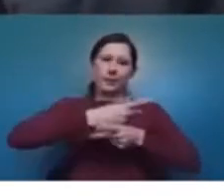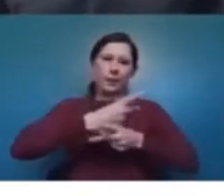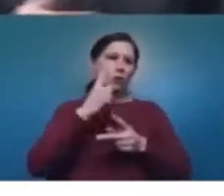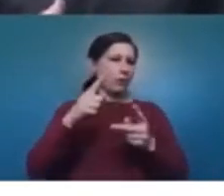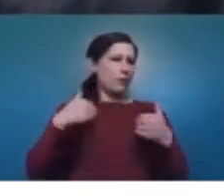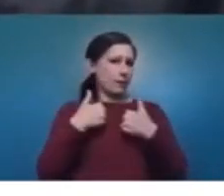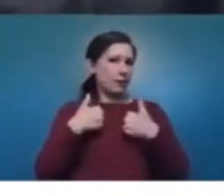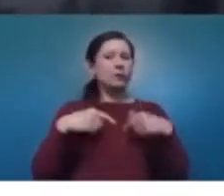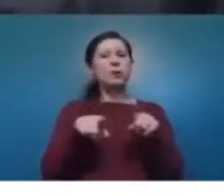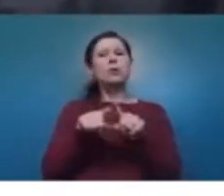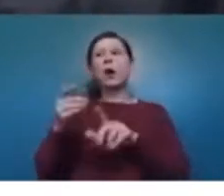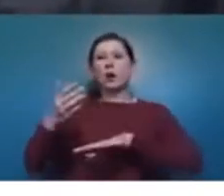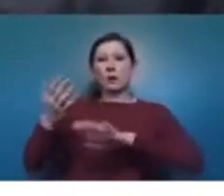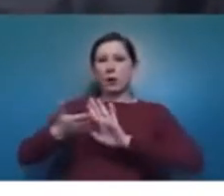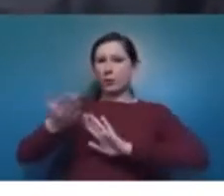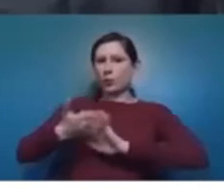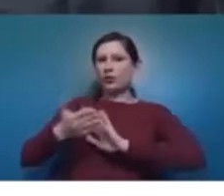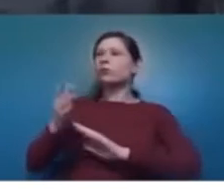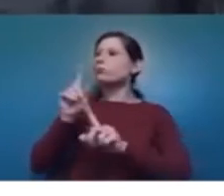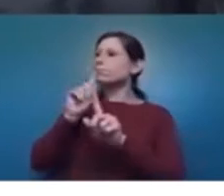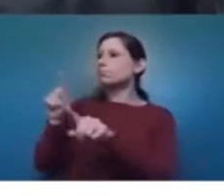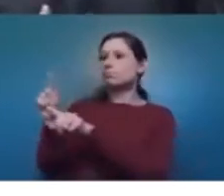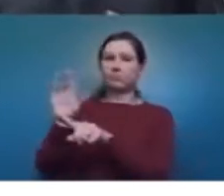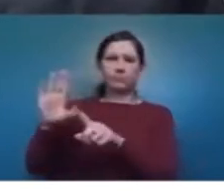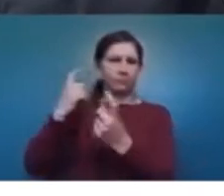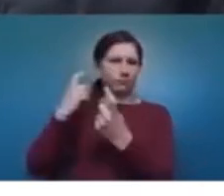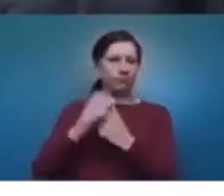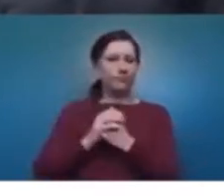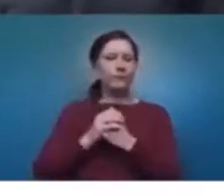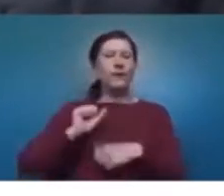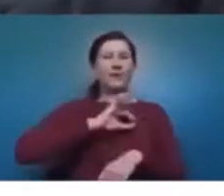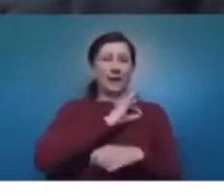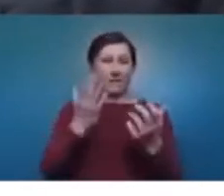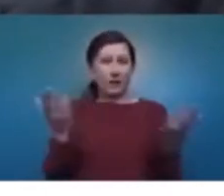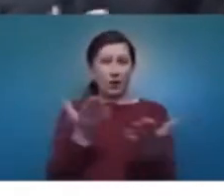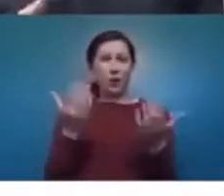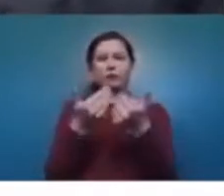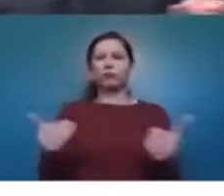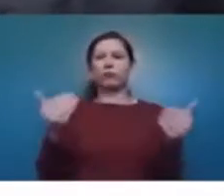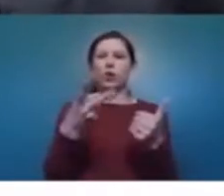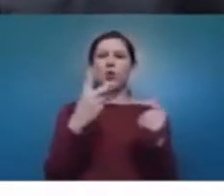and then on the operations side answering guest inquiries. Add to that that the staff that were here were split into two